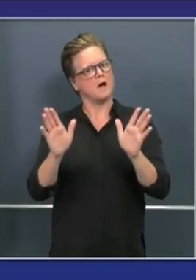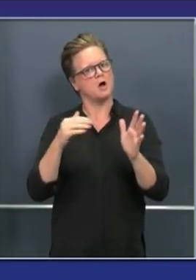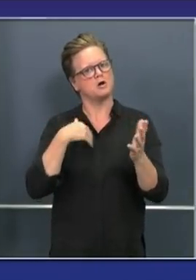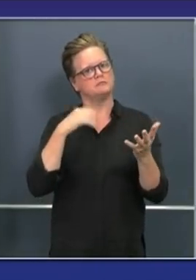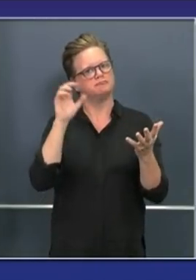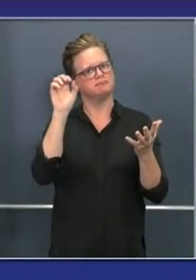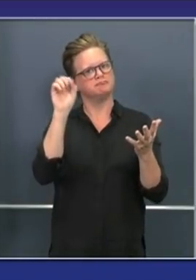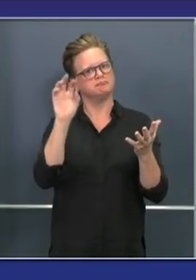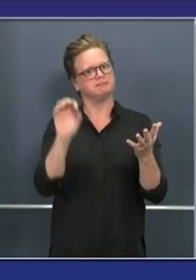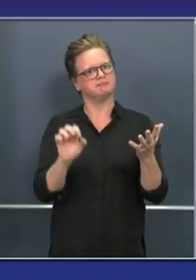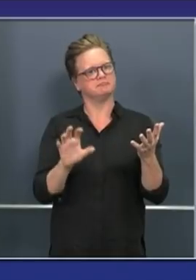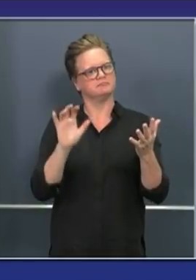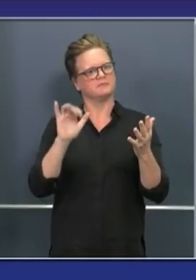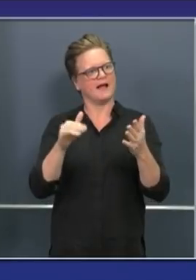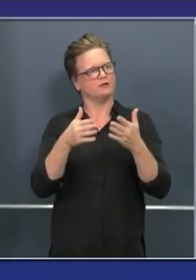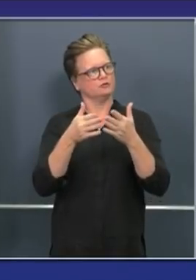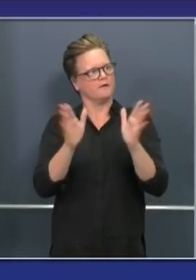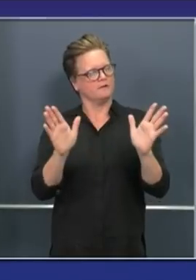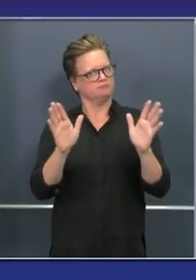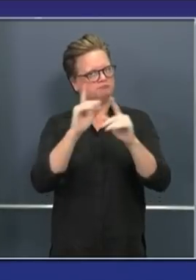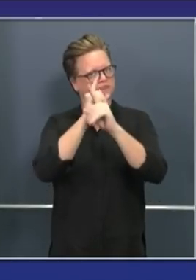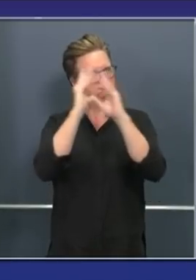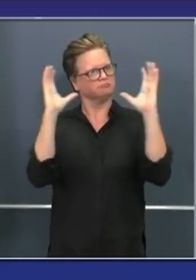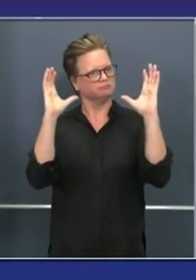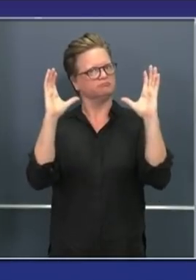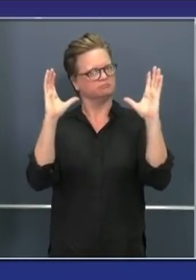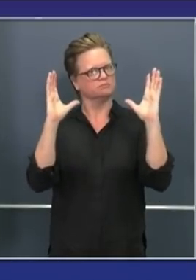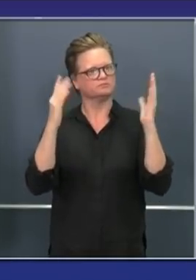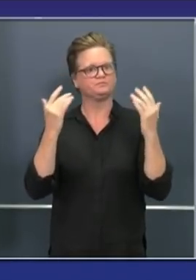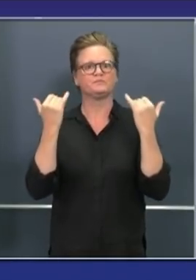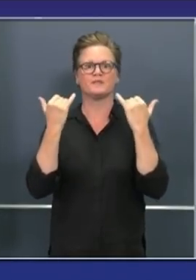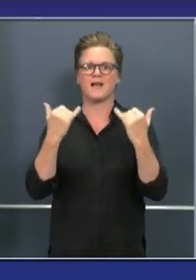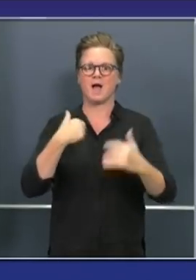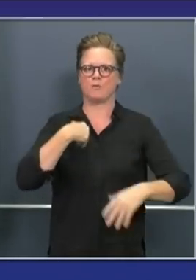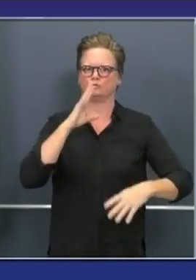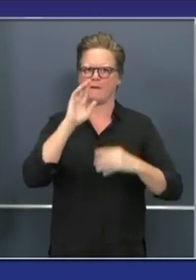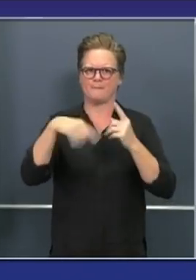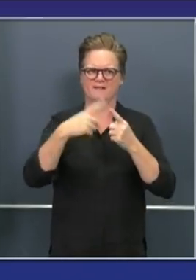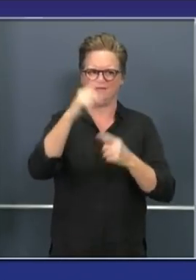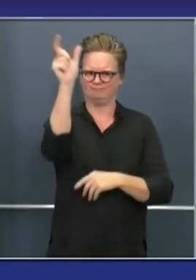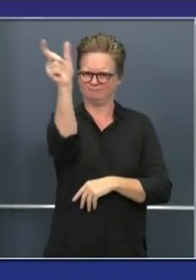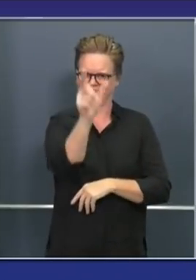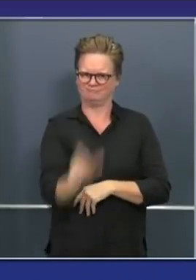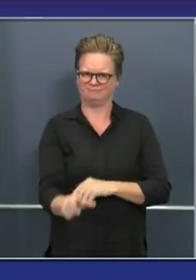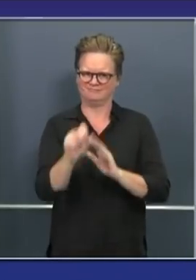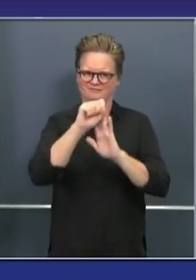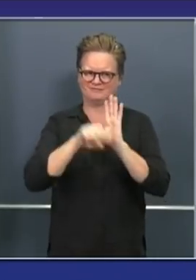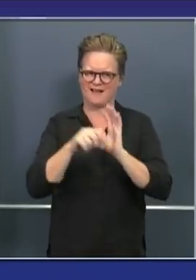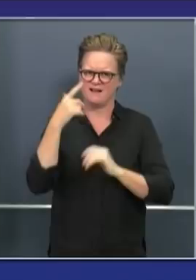INCREASE THOSE NUMBERS AS WELL. SO THAT'S AN OVERVIEW OF WHERE WE ARE IN THE AGGREGATE.